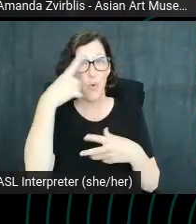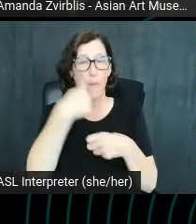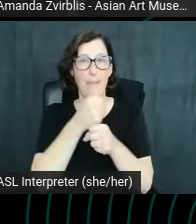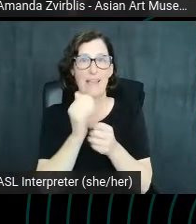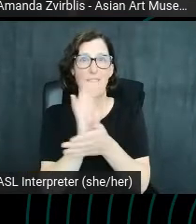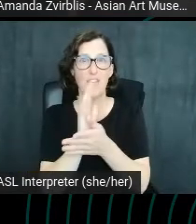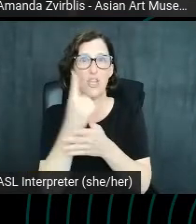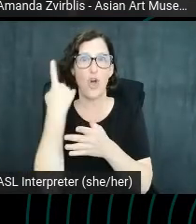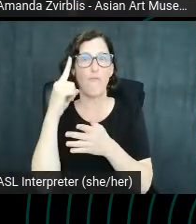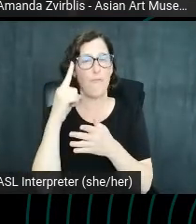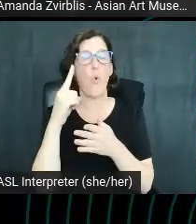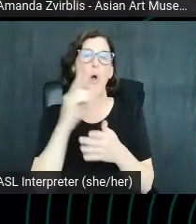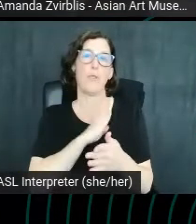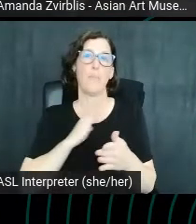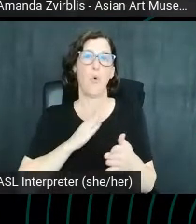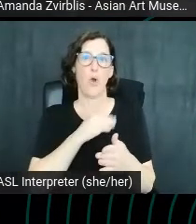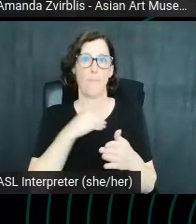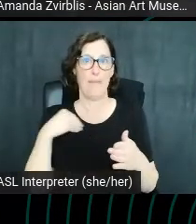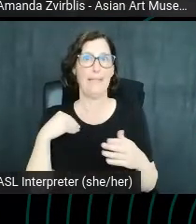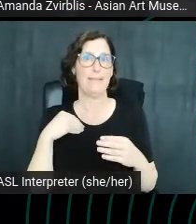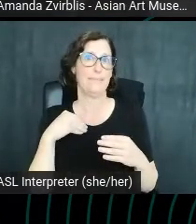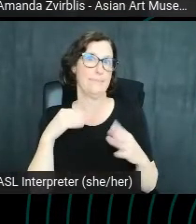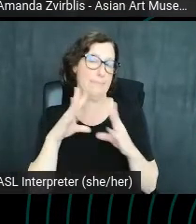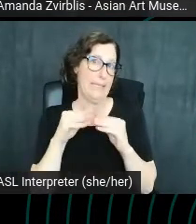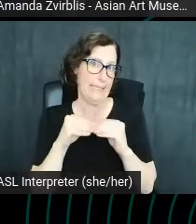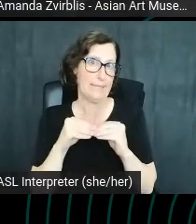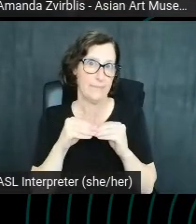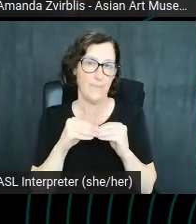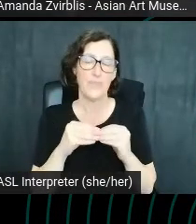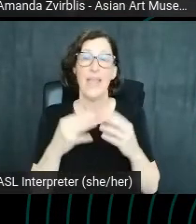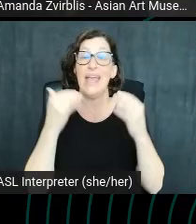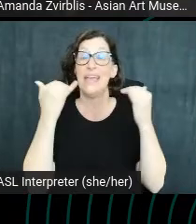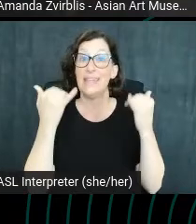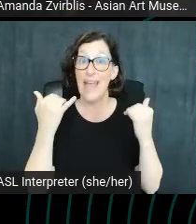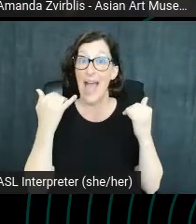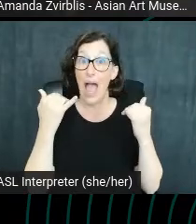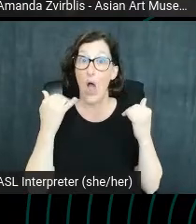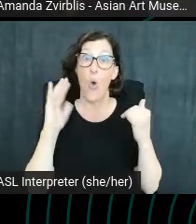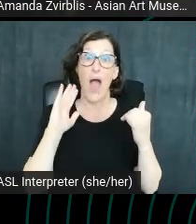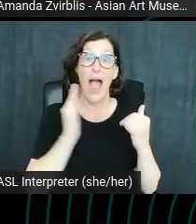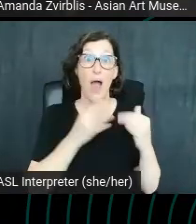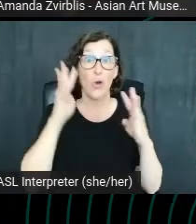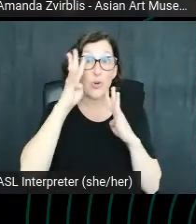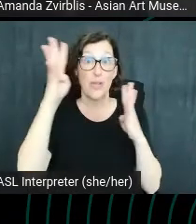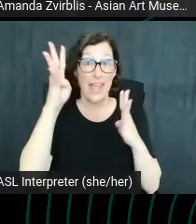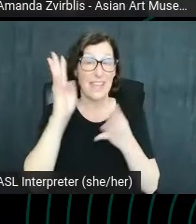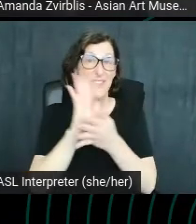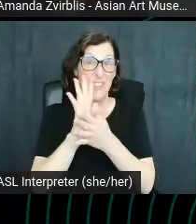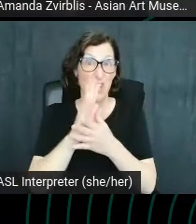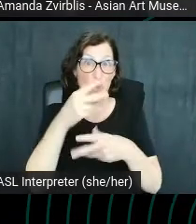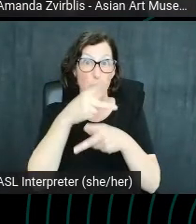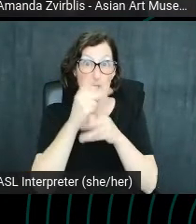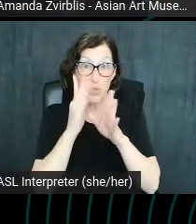This year the video is now made in-house by our Creative Media Producer and the museum is saving money and our budget